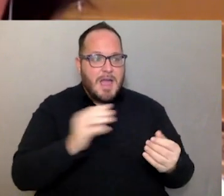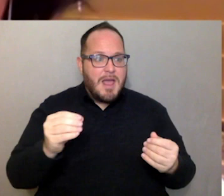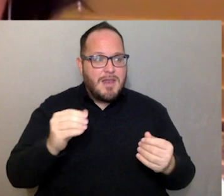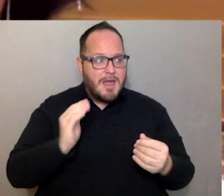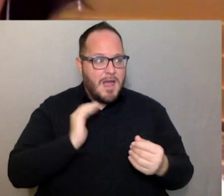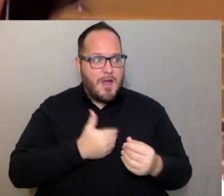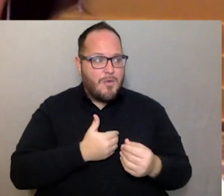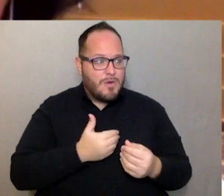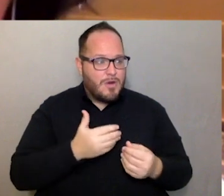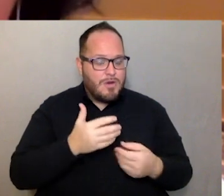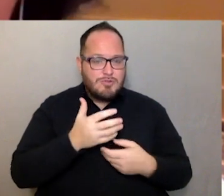ALLIES TO BE ABLE TO COME FORWARD AND SAY, YEAH, I DO LIVE